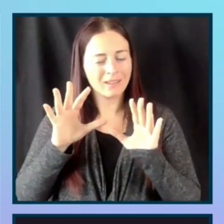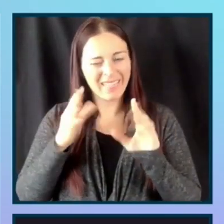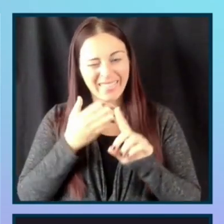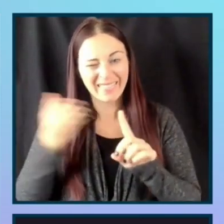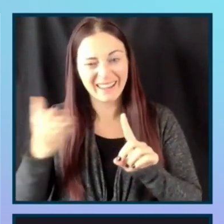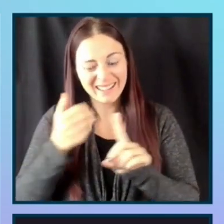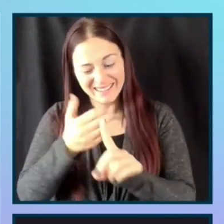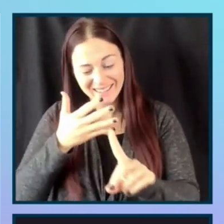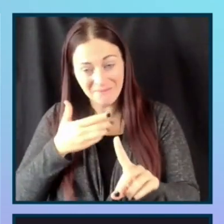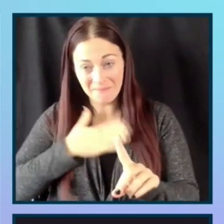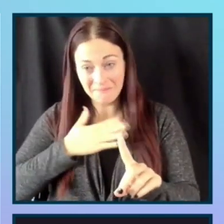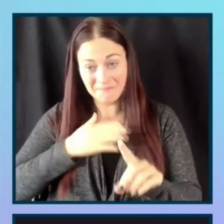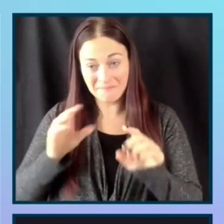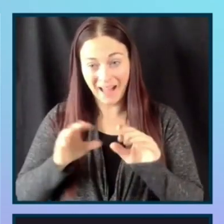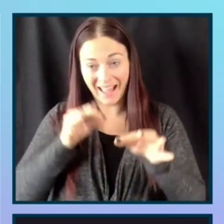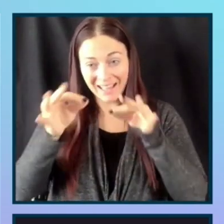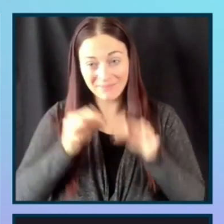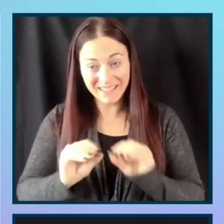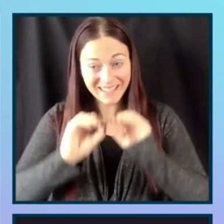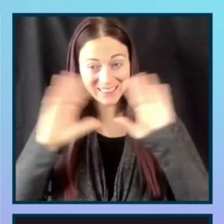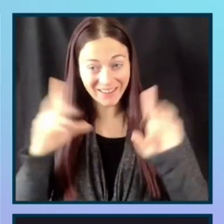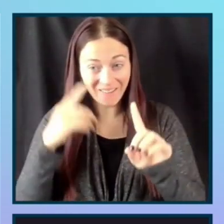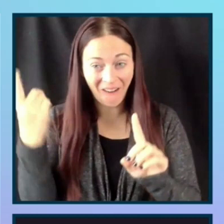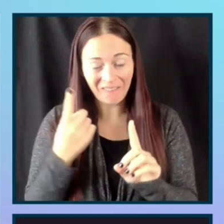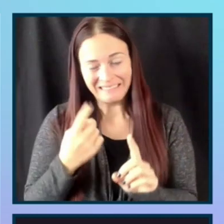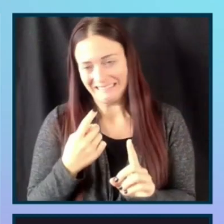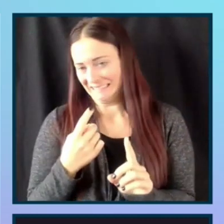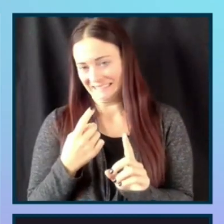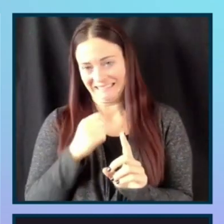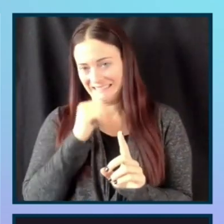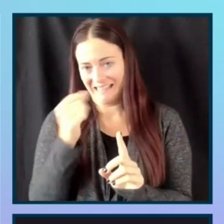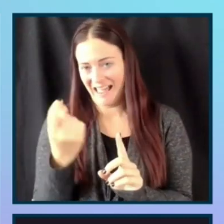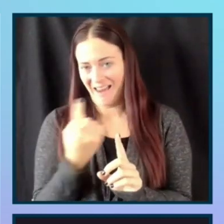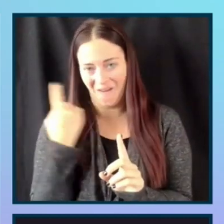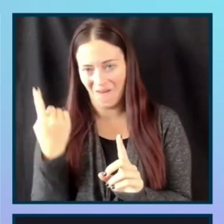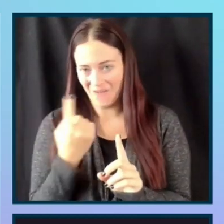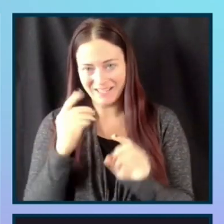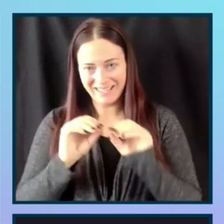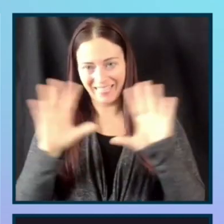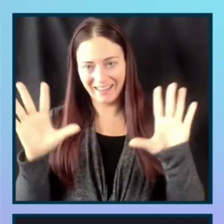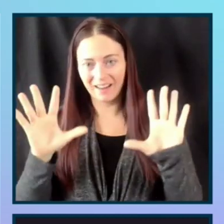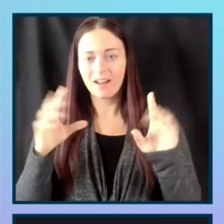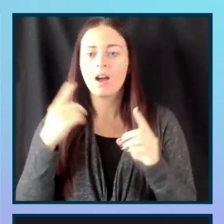so it's something I have to definitely remember. And always have fallbacks in place,